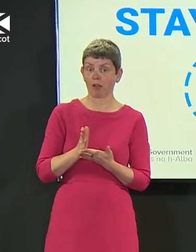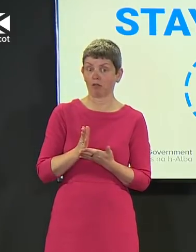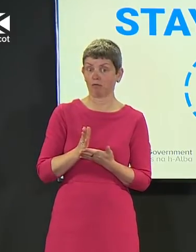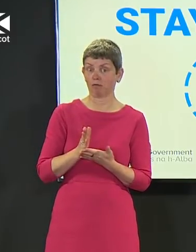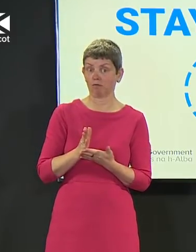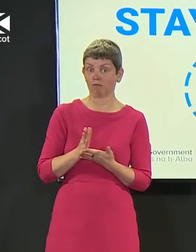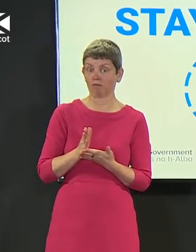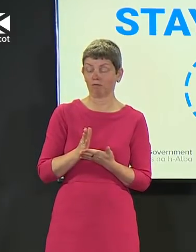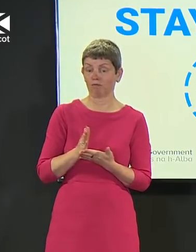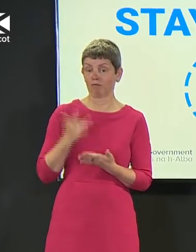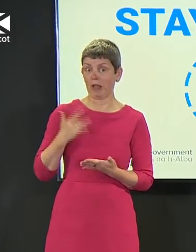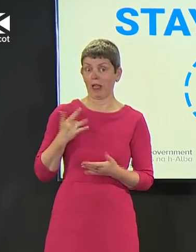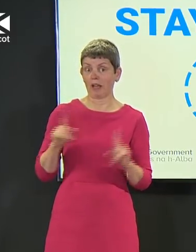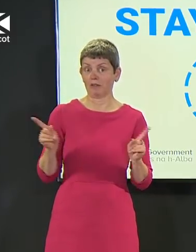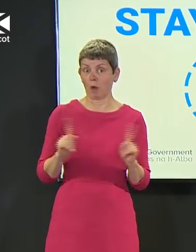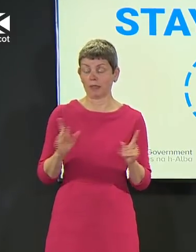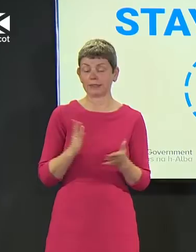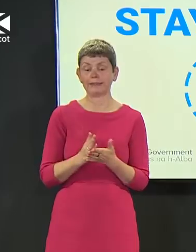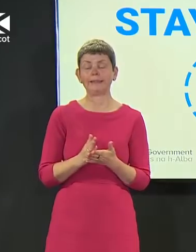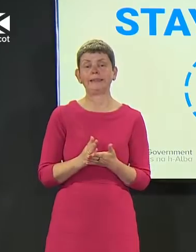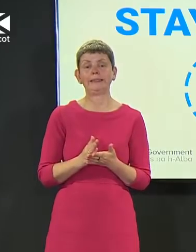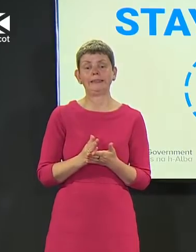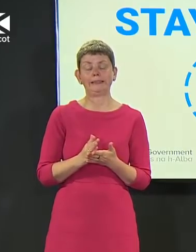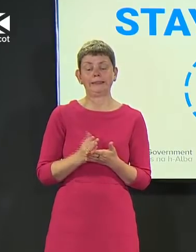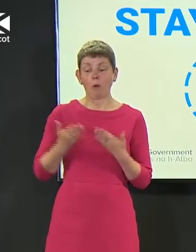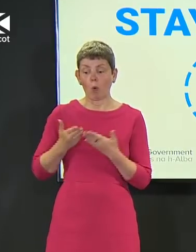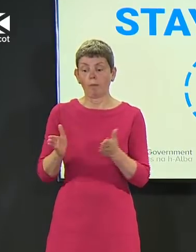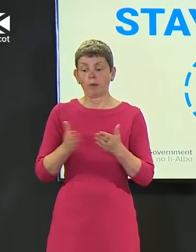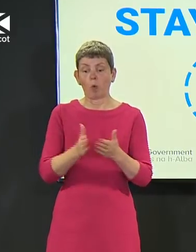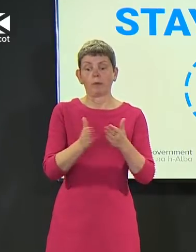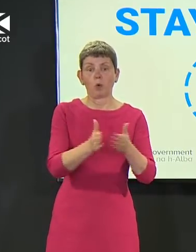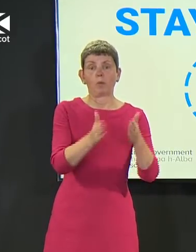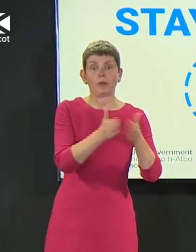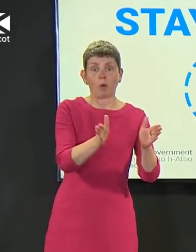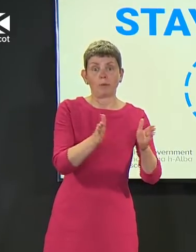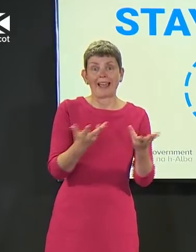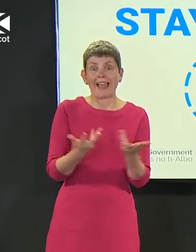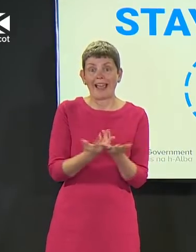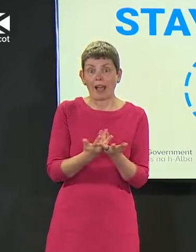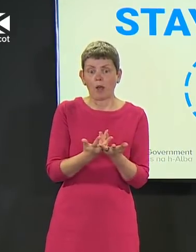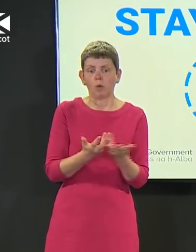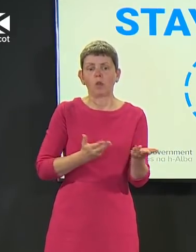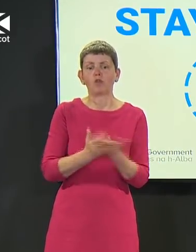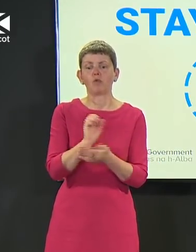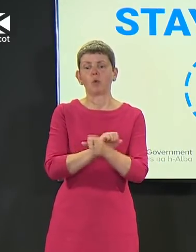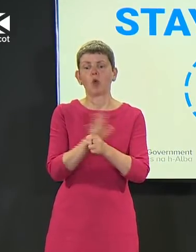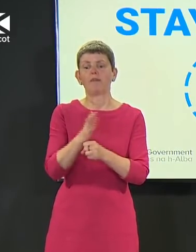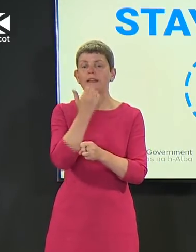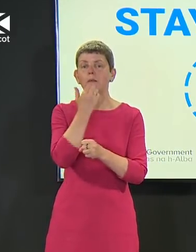to keep on making progress out of lockdown is to continue to keep cases low covid is in retreat